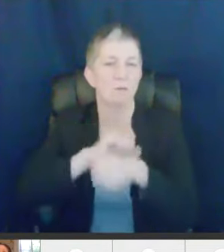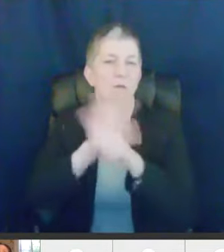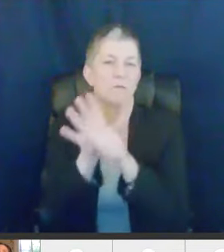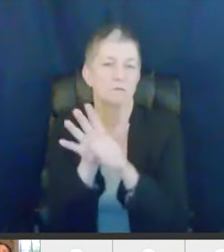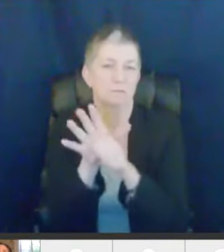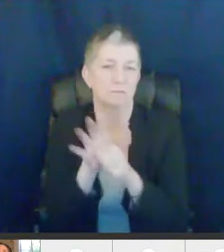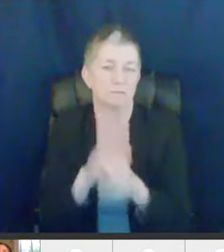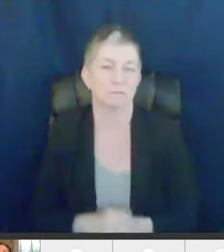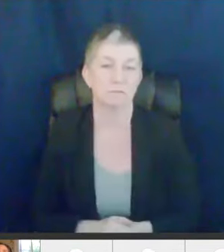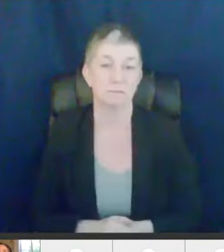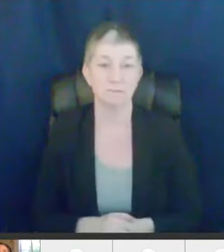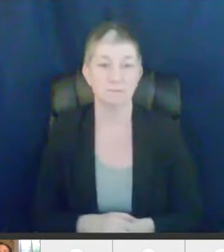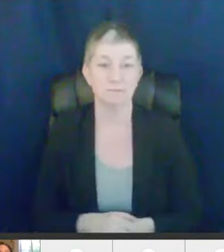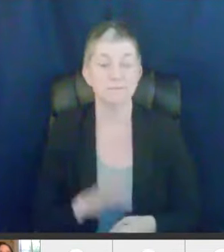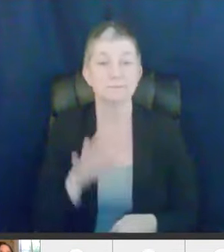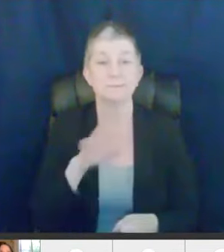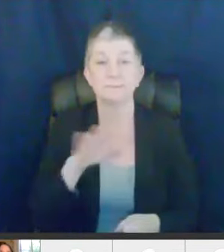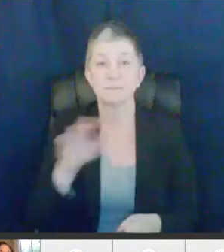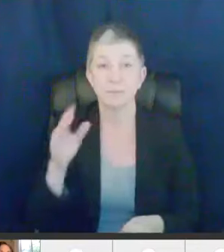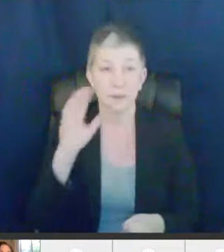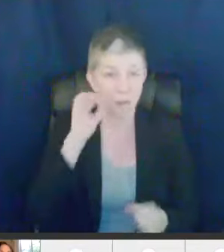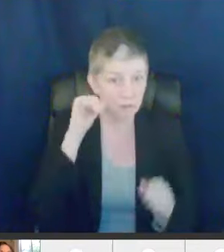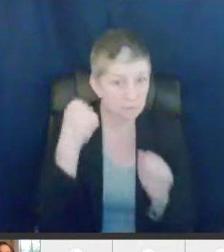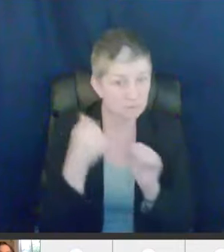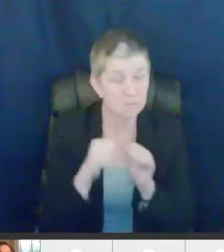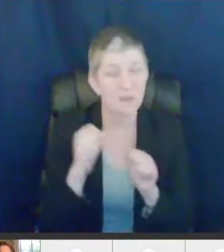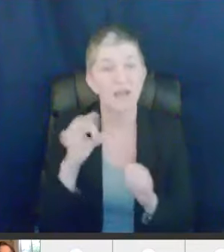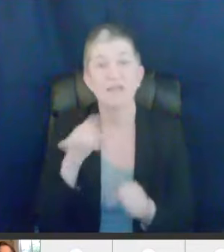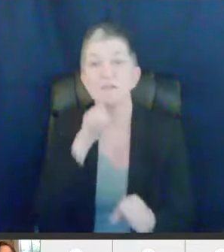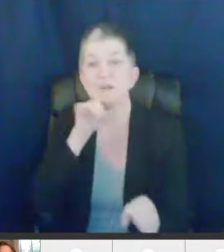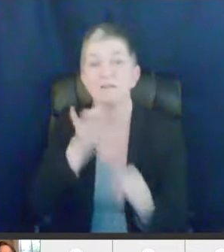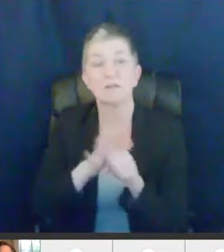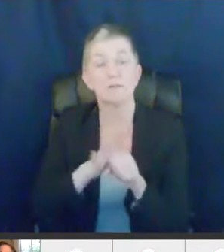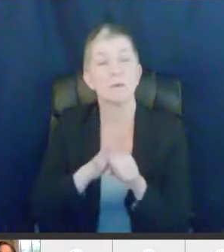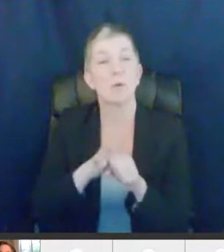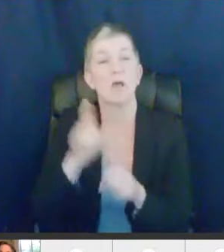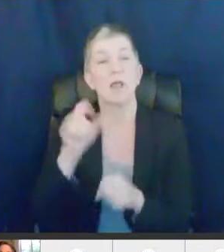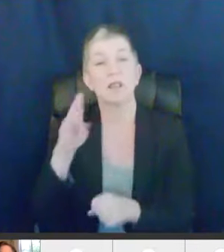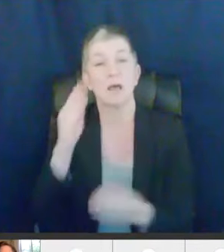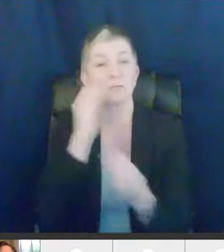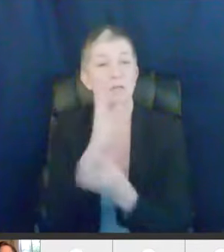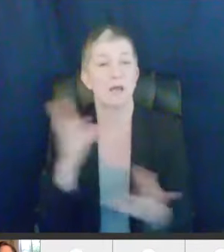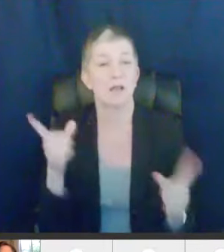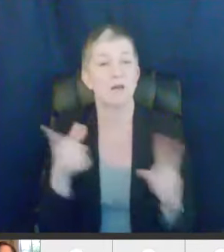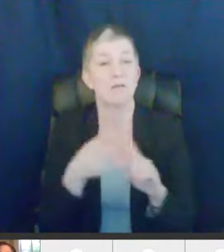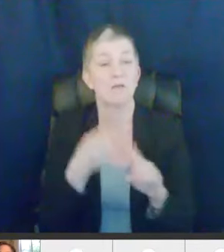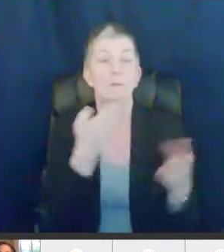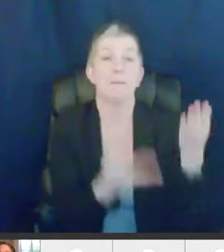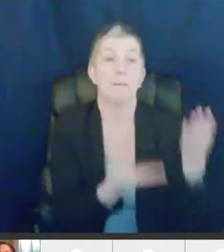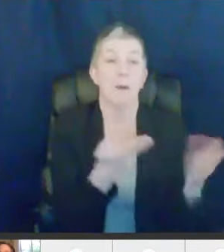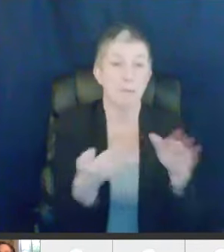reminder if we do get confirmatory late lab data on a probable death we do move